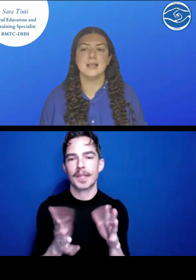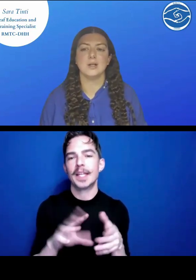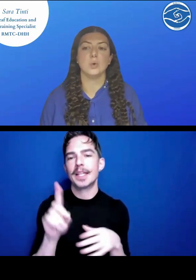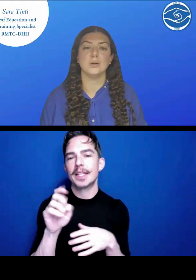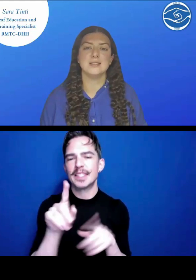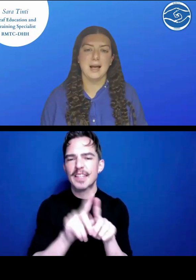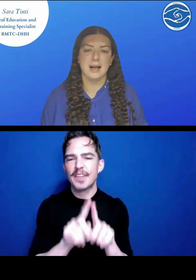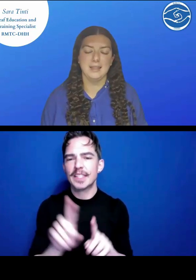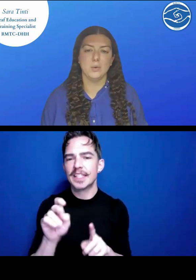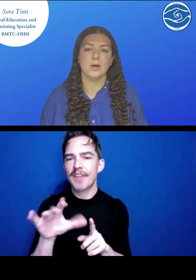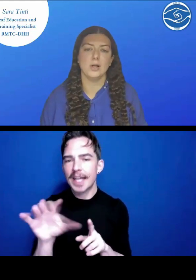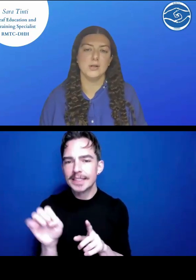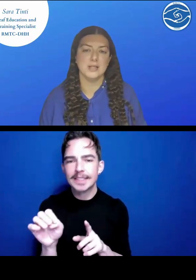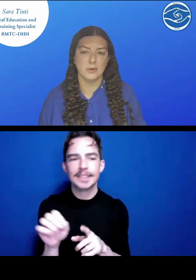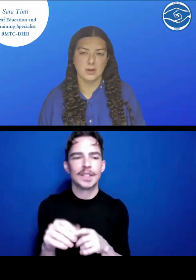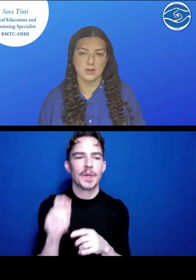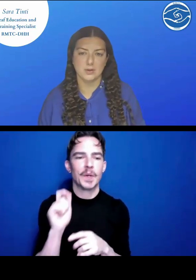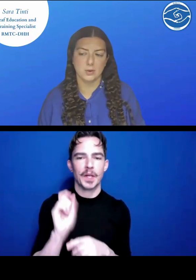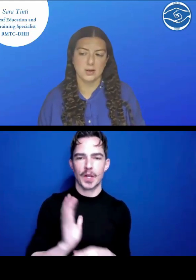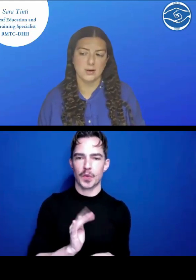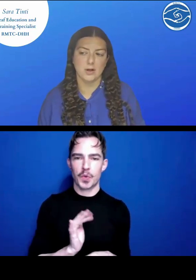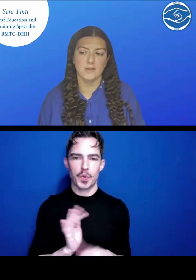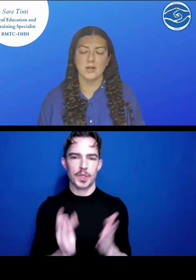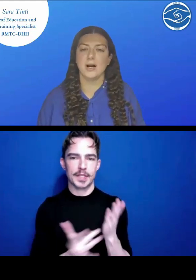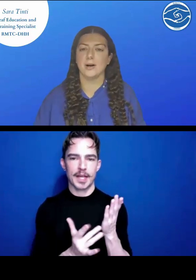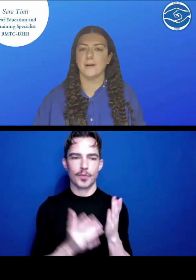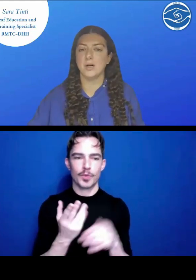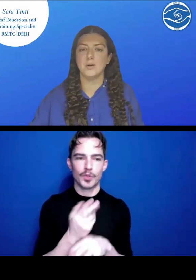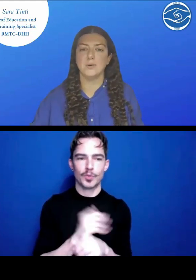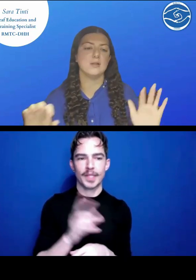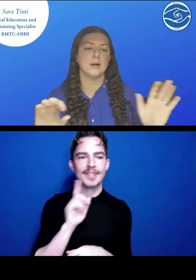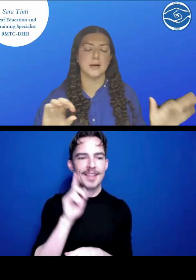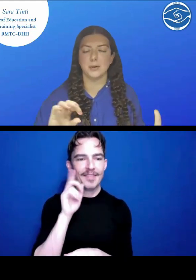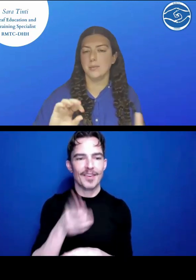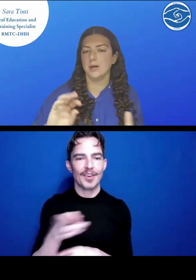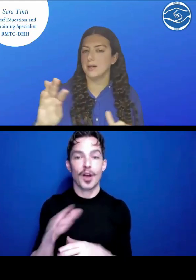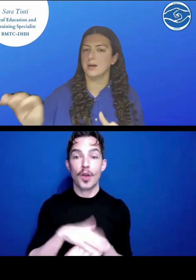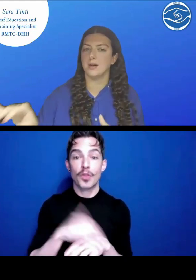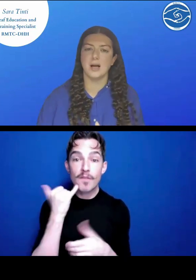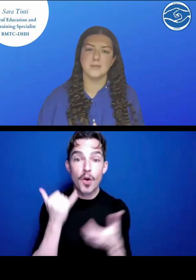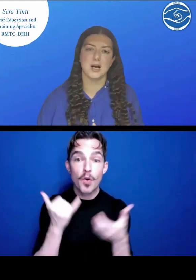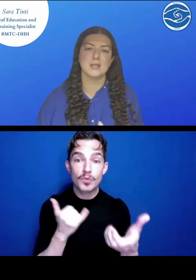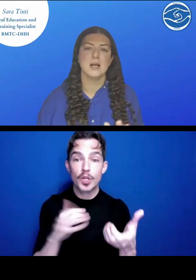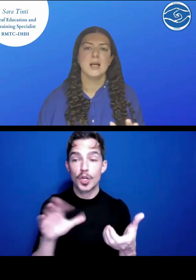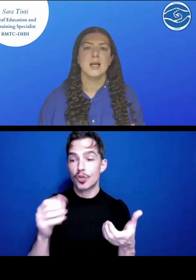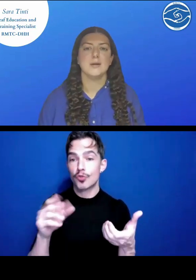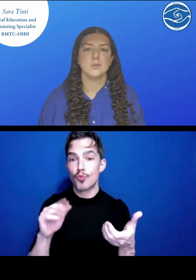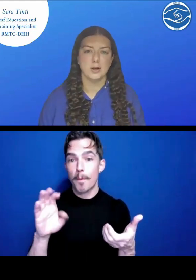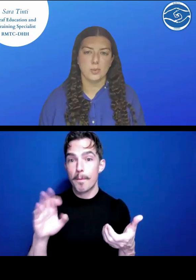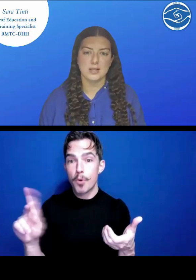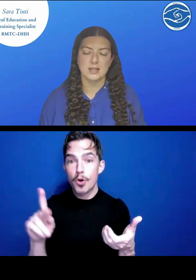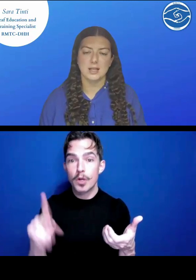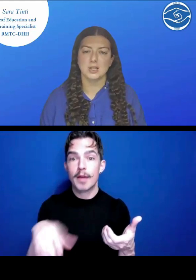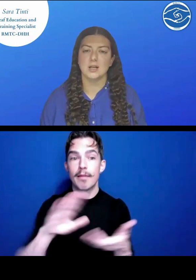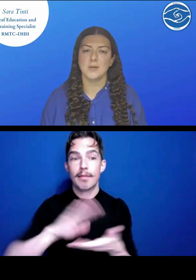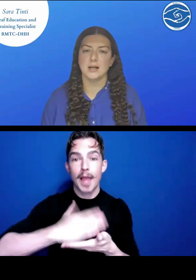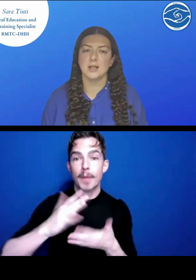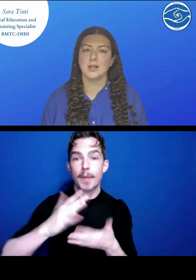and cool tech that we're using with our students who are deaf and hard of hearing on our phones, on our Chromebooks, on our laptop. It was a really cool presentation. I'm not going